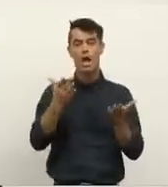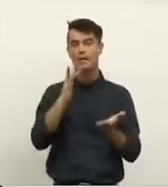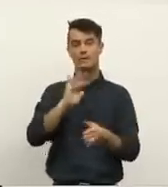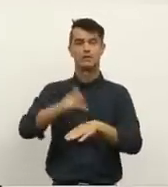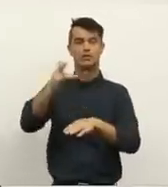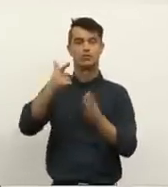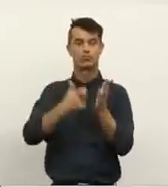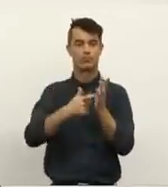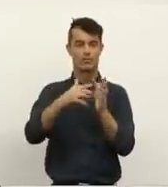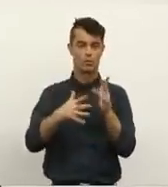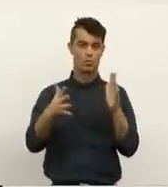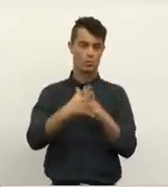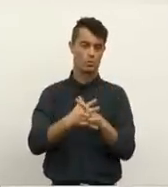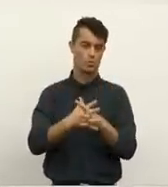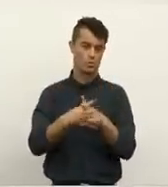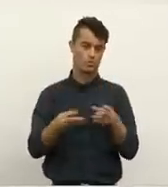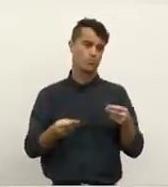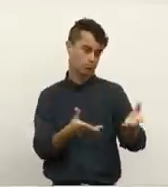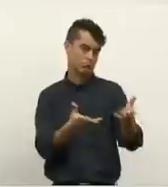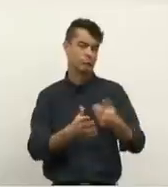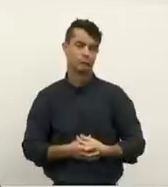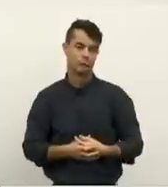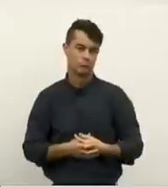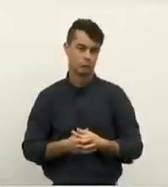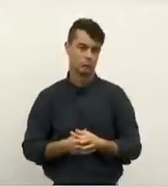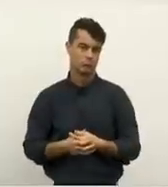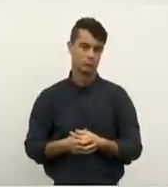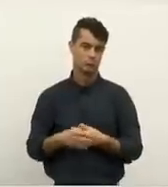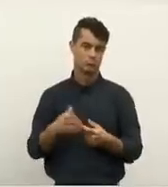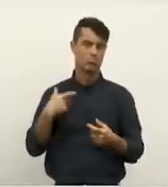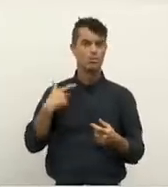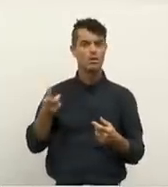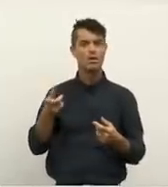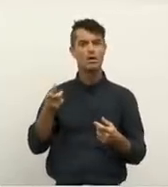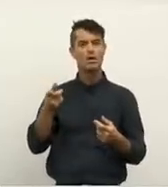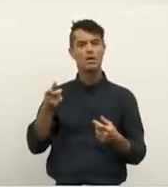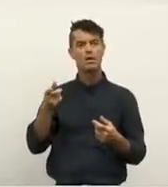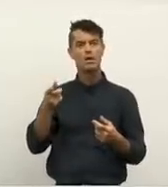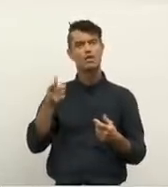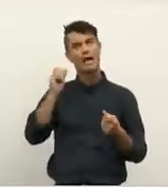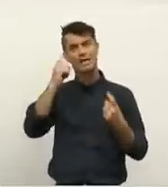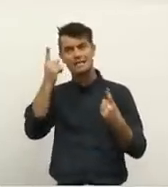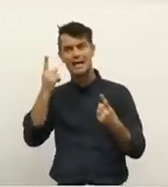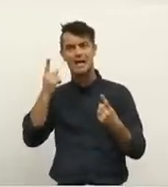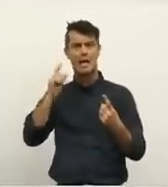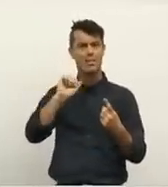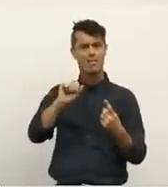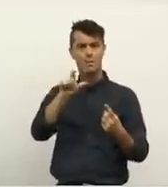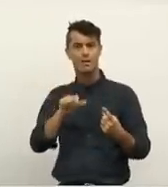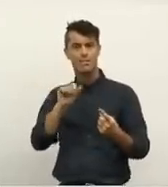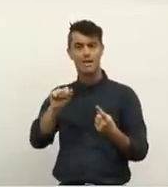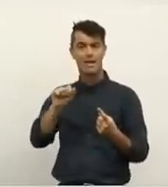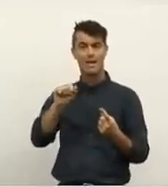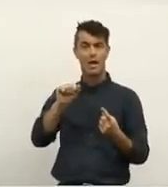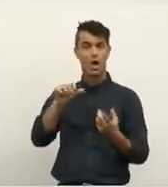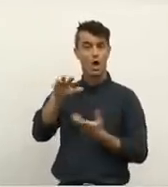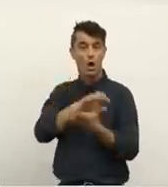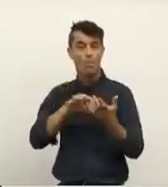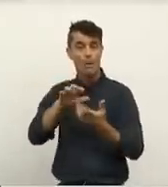we can do that post... We've got those to understand the middle-high cost or high complexity items. Lloyd, if you...